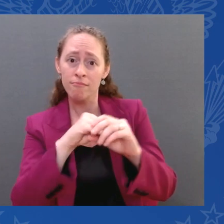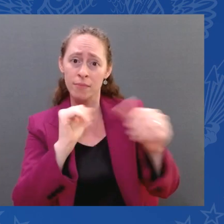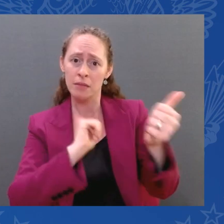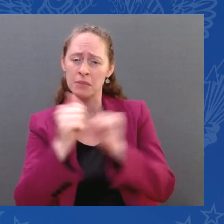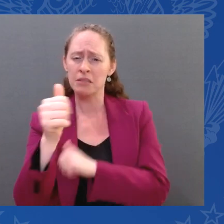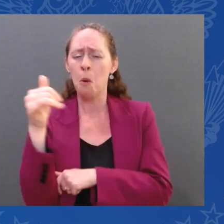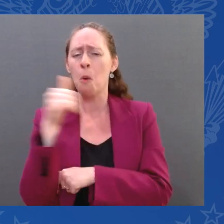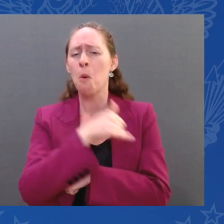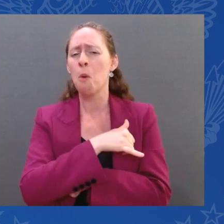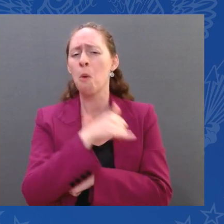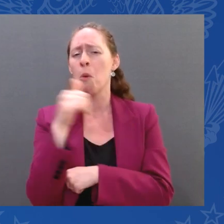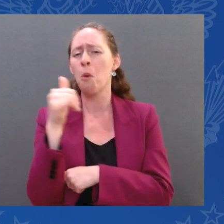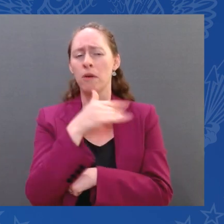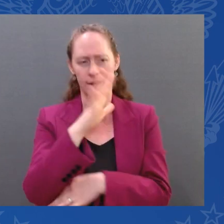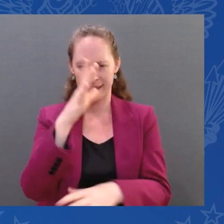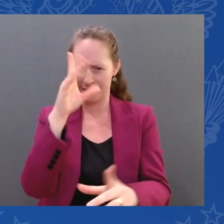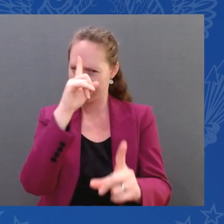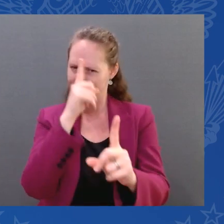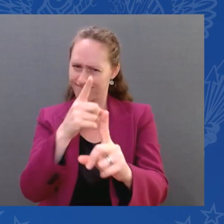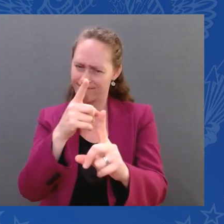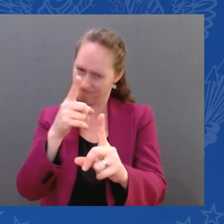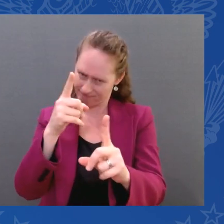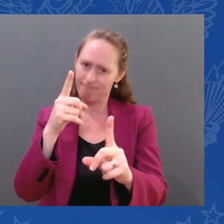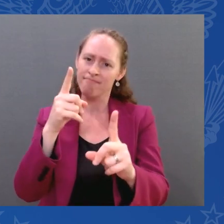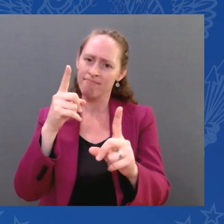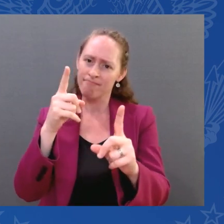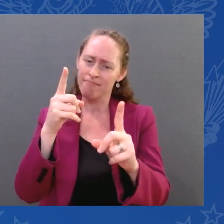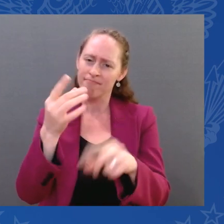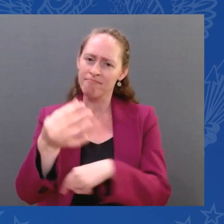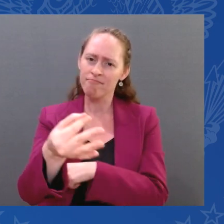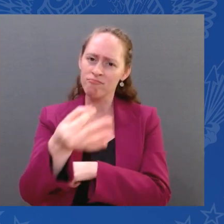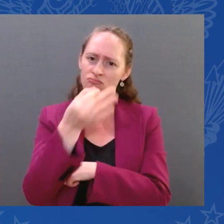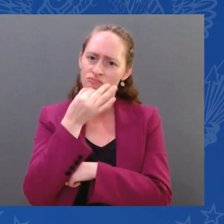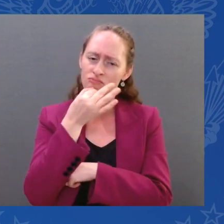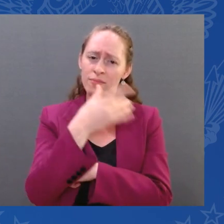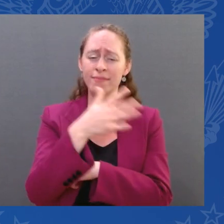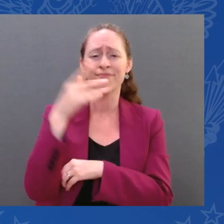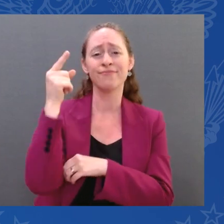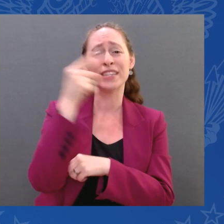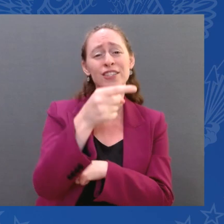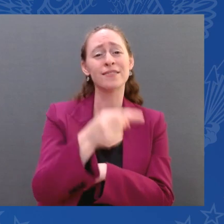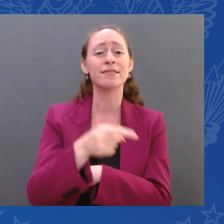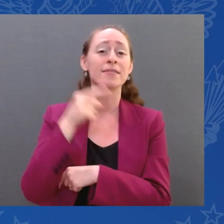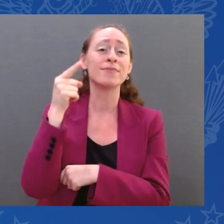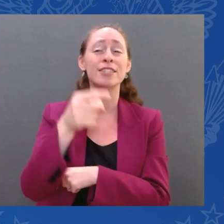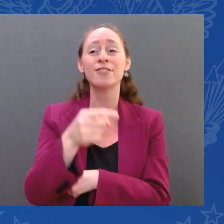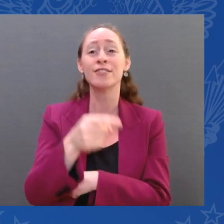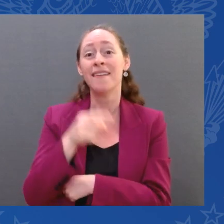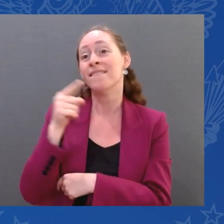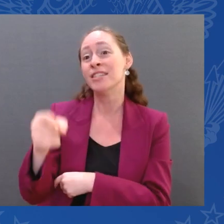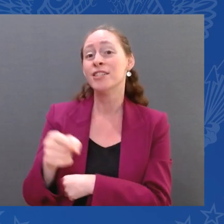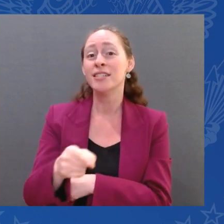When she stands on the podium, she sees -- we see what she is, absolute courage turned personal pain